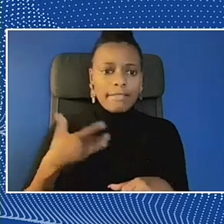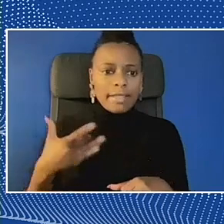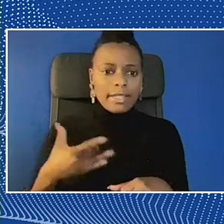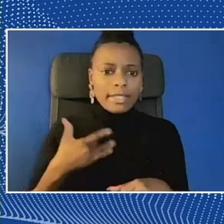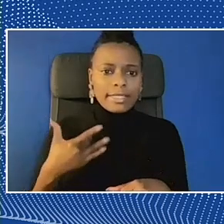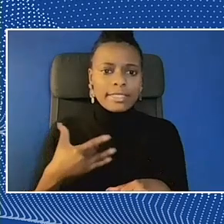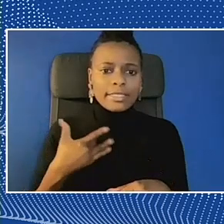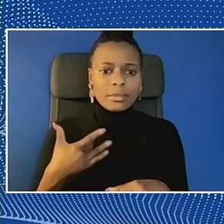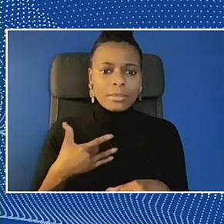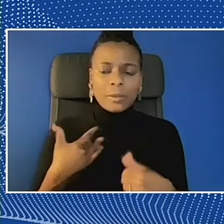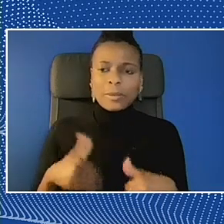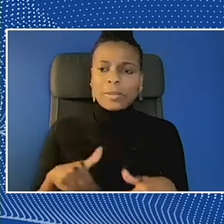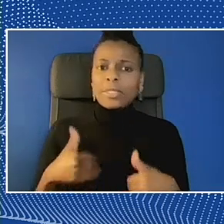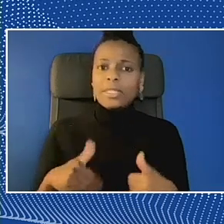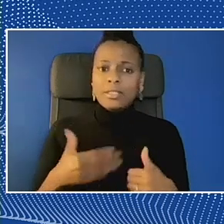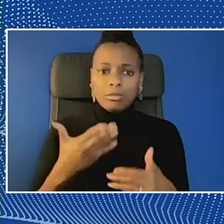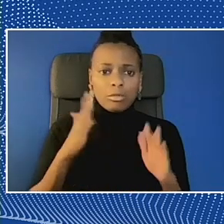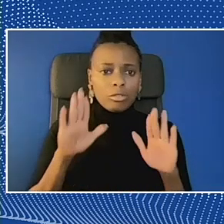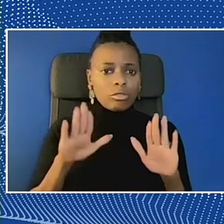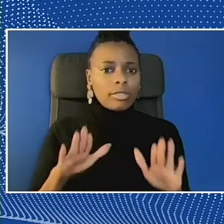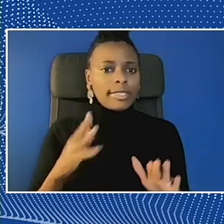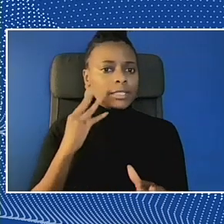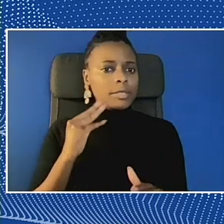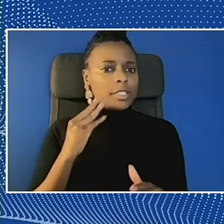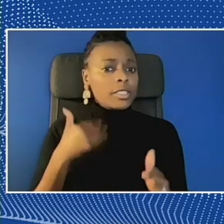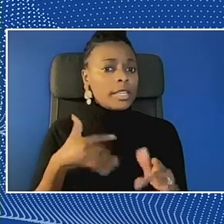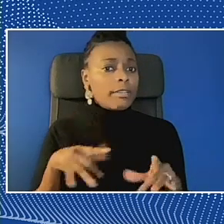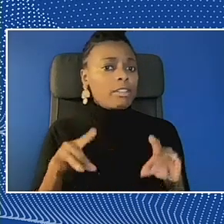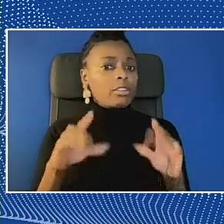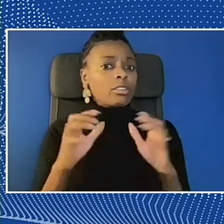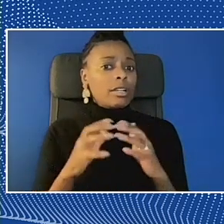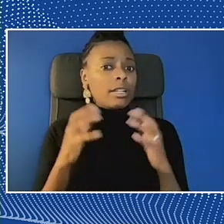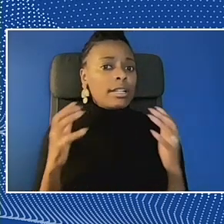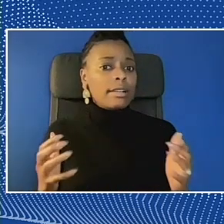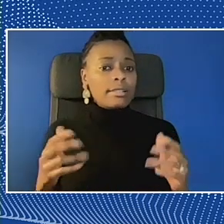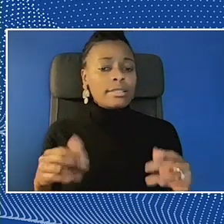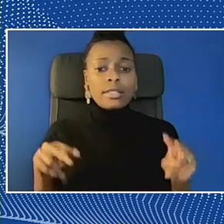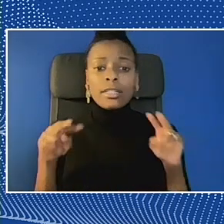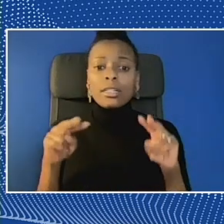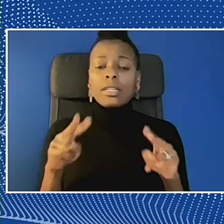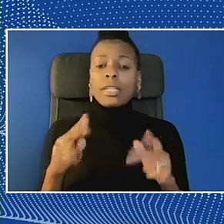I've learned a lot. I think looking at the proposed regulations that you guys brought to the